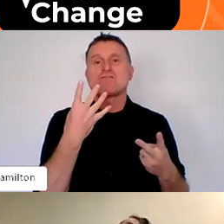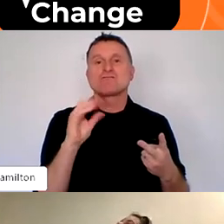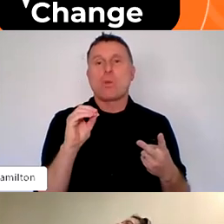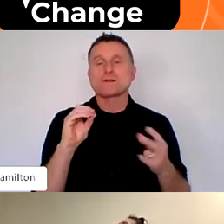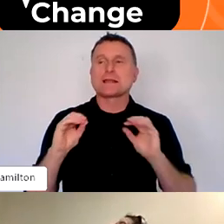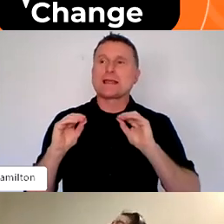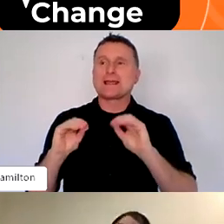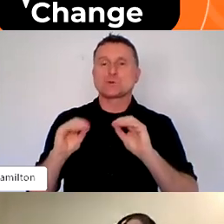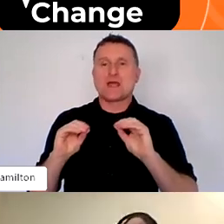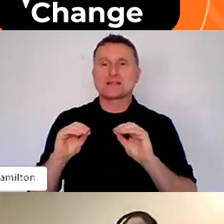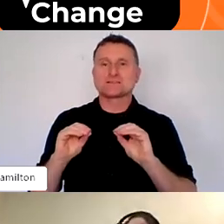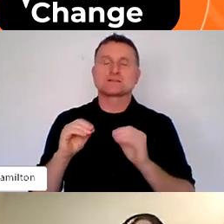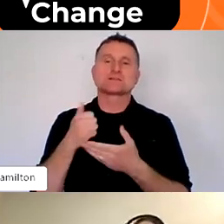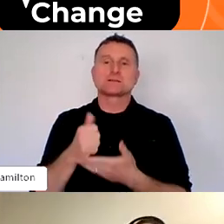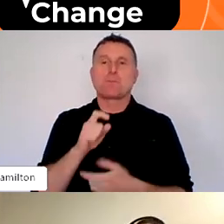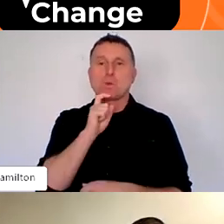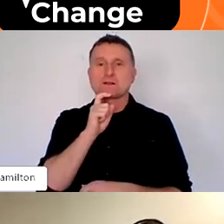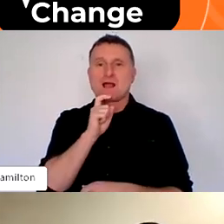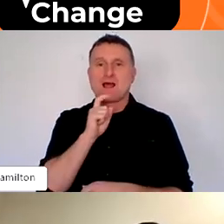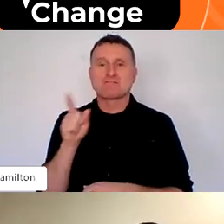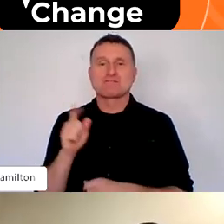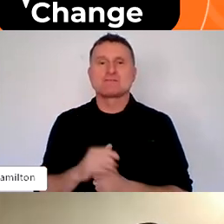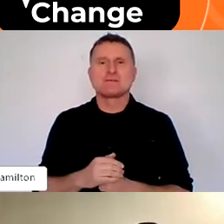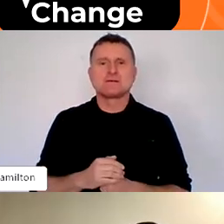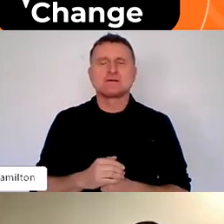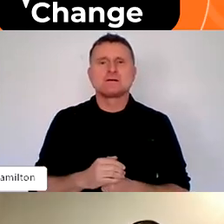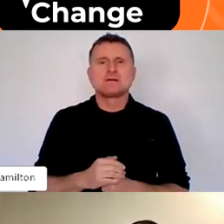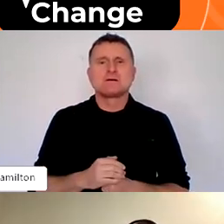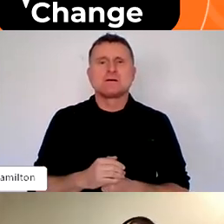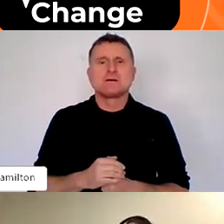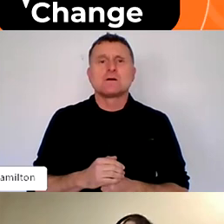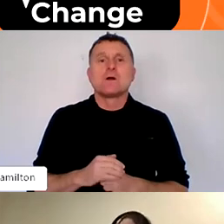that are employed by us. And then we also work with about 30 early